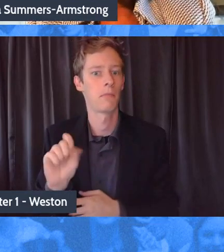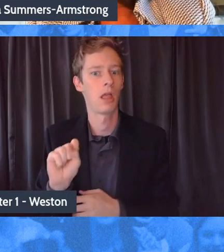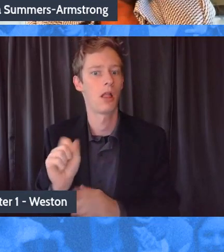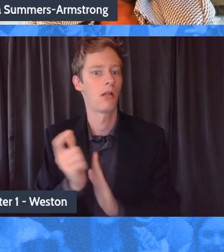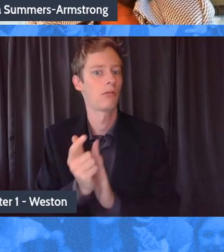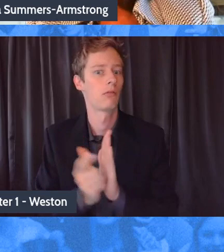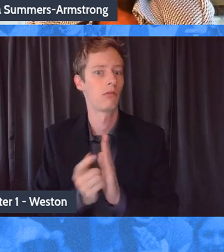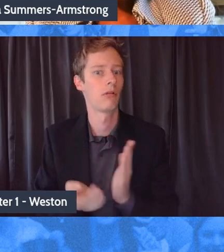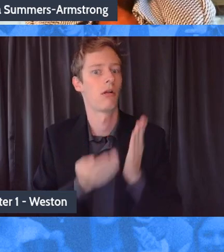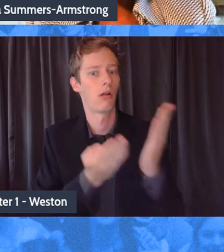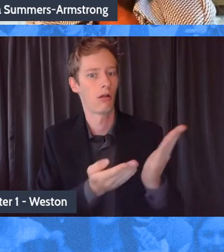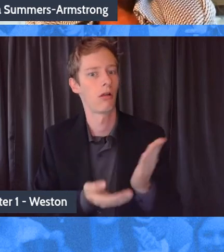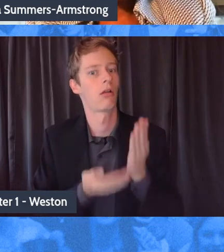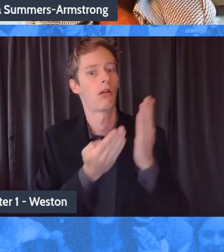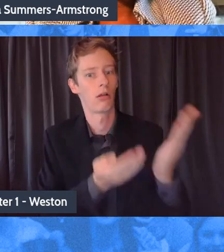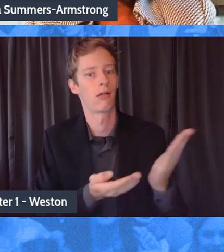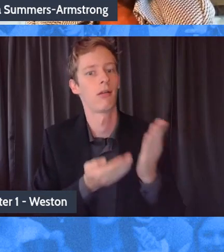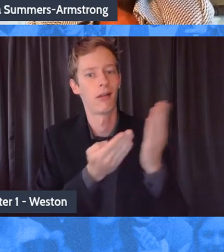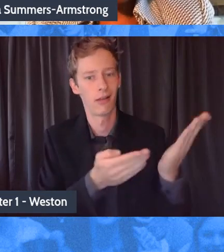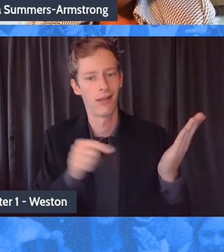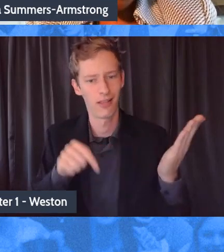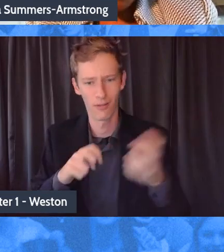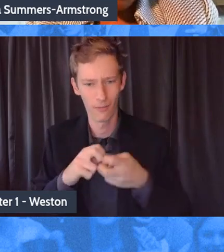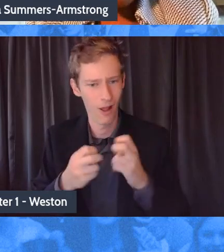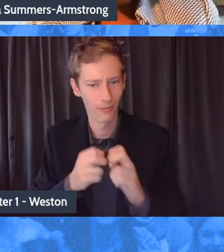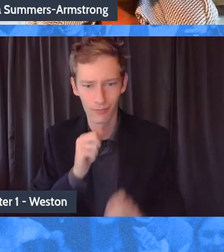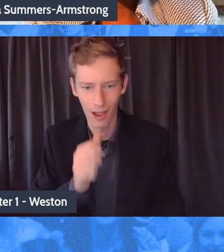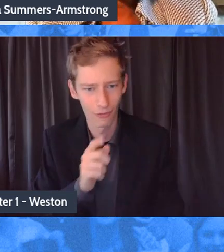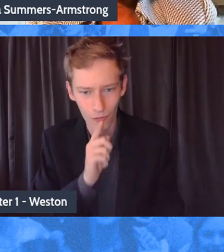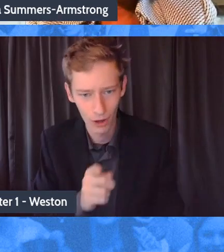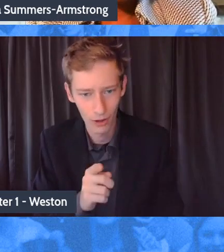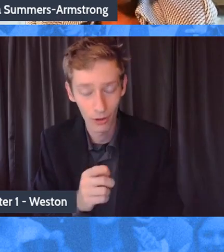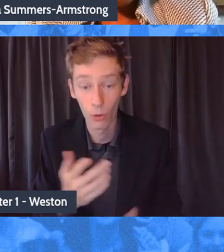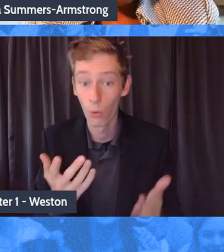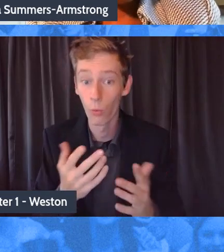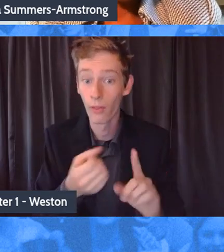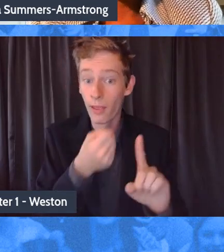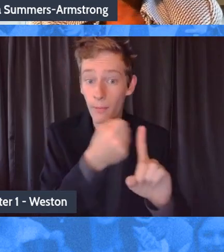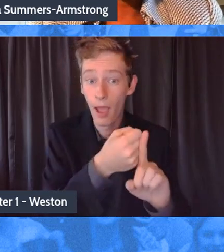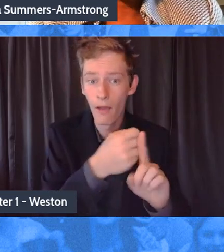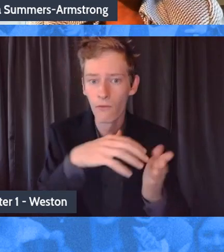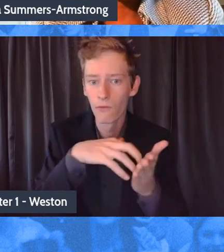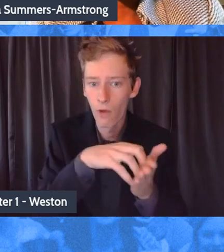But the consequence of that is the most vulnerable people were impacted. So people with disabilities particularly